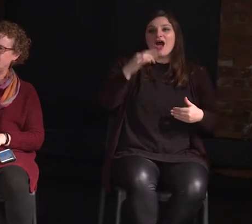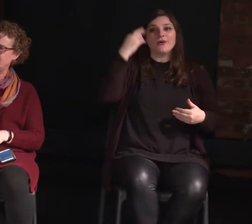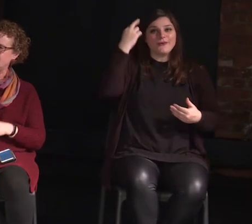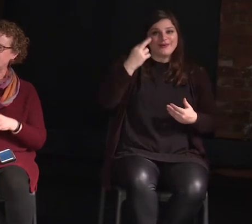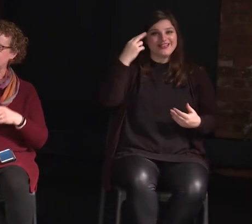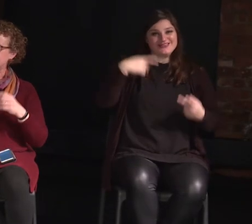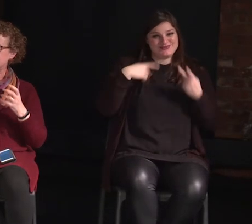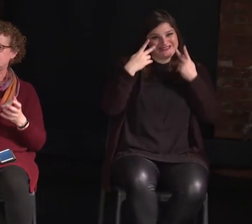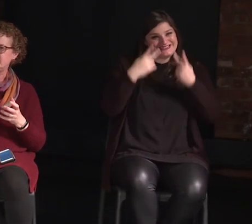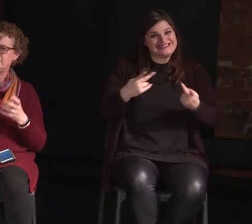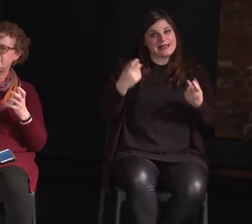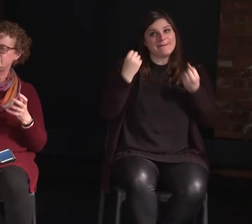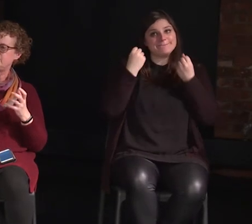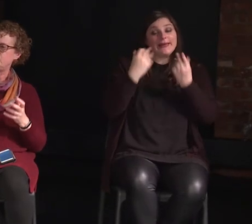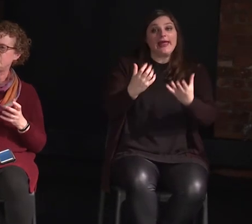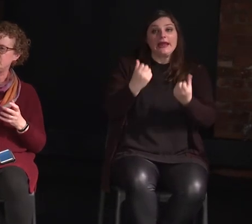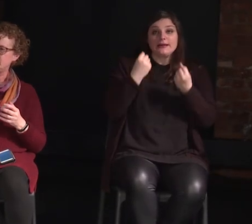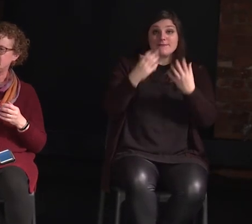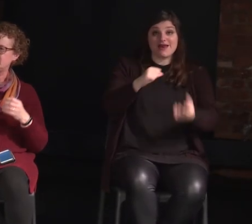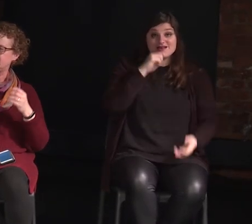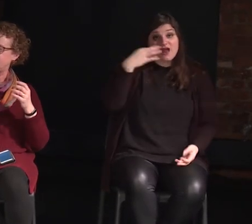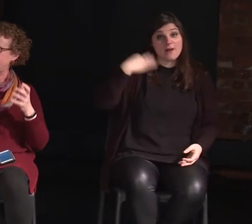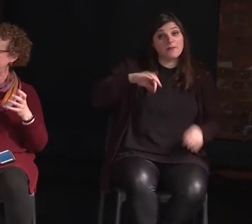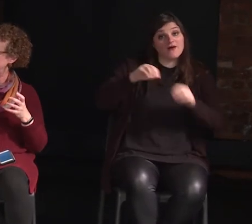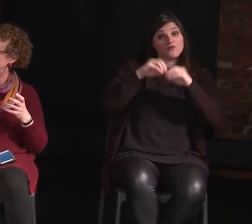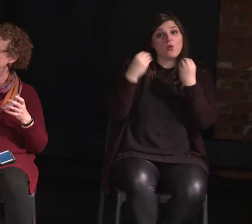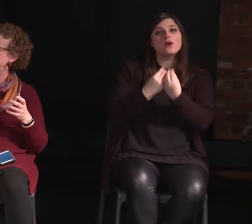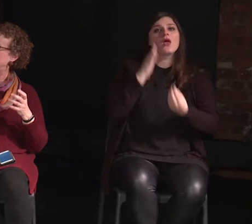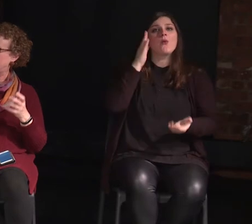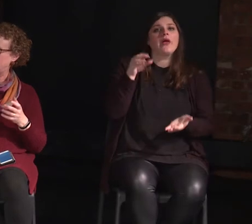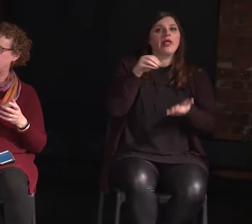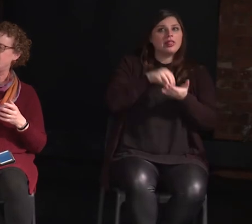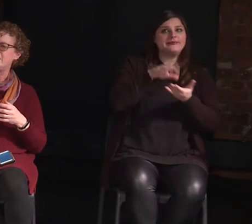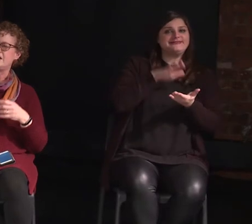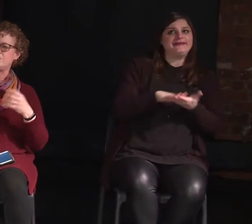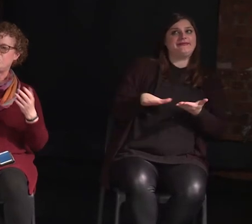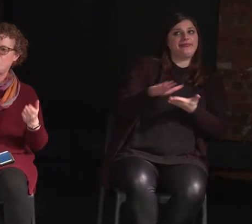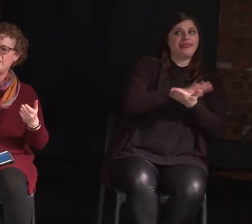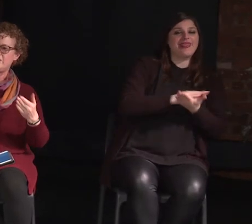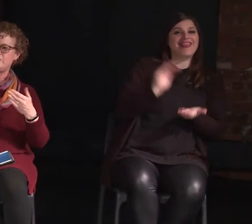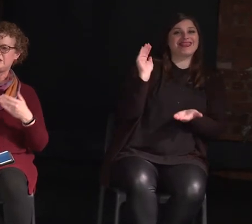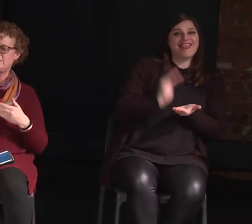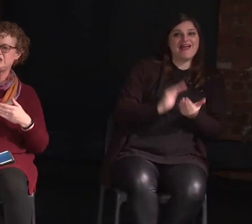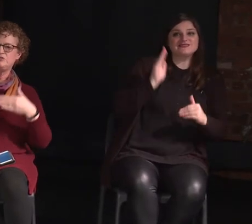I think it's not only the under-reporting, but it's the fear of what the response will